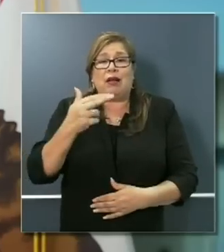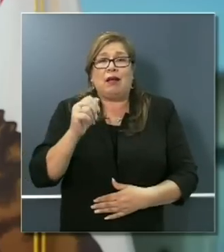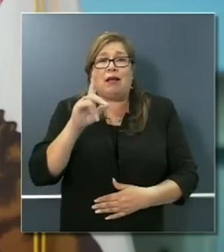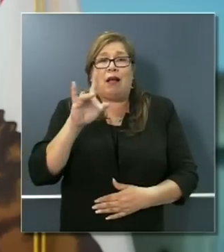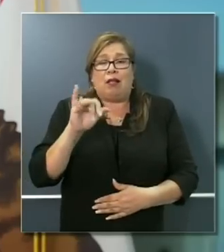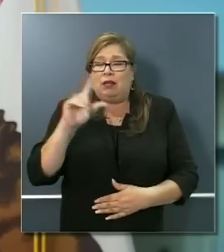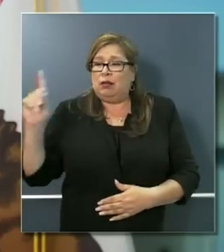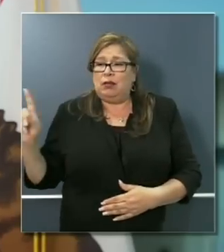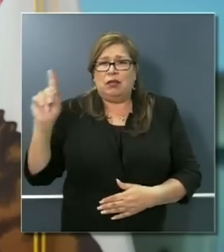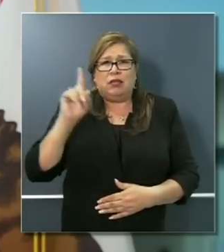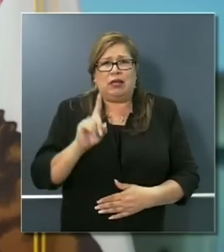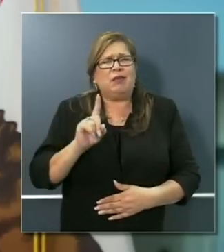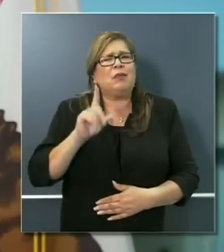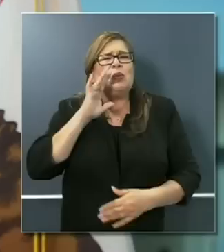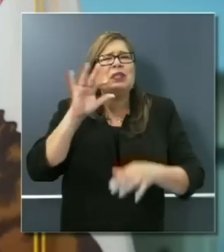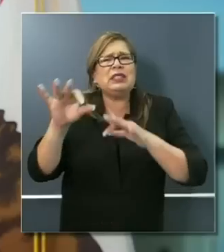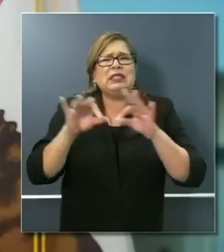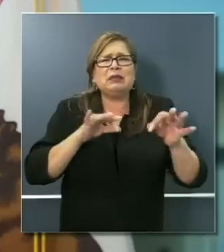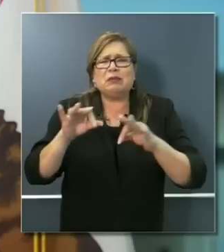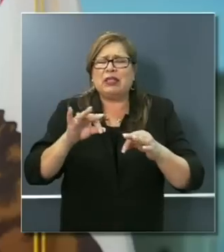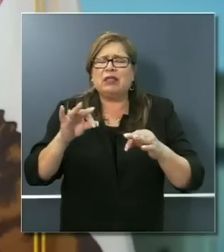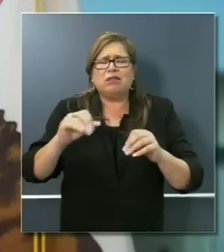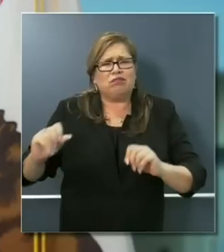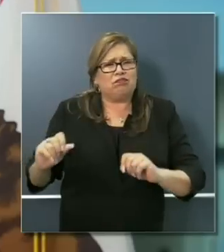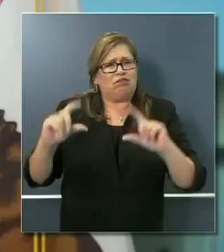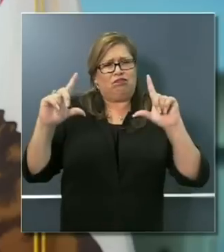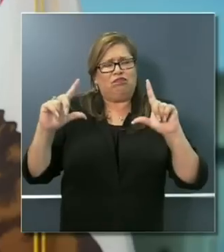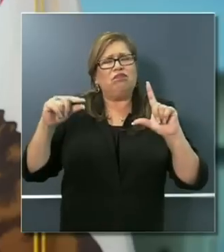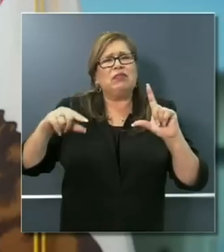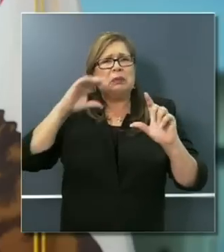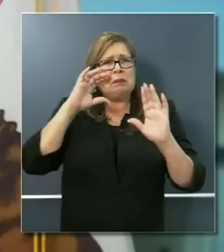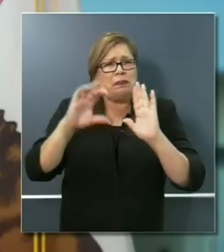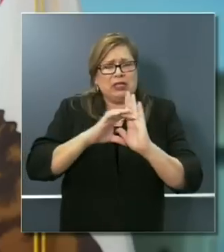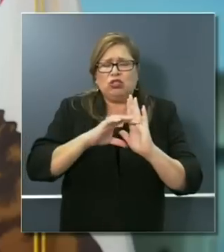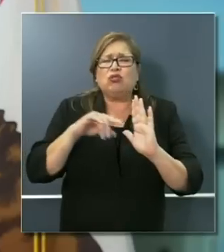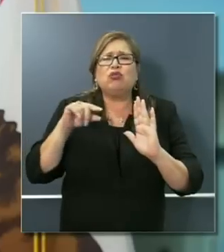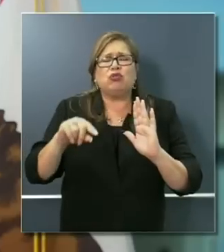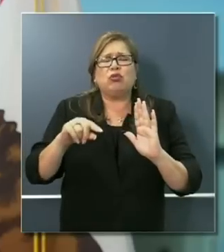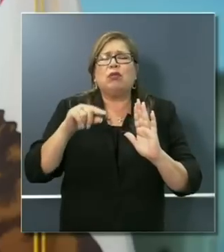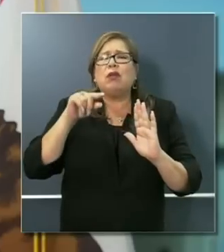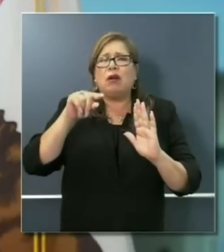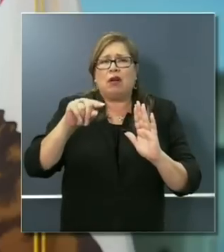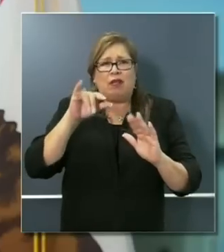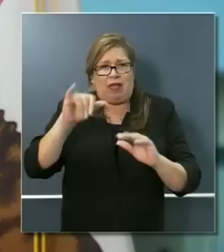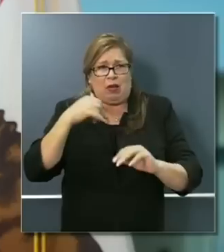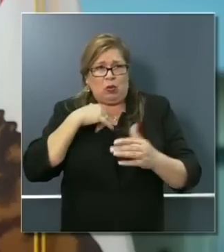ALL QUESTIONS YOU MAY HAVE. LET ME BEGIN WITH TWW SLIDES